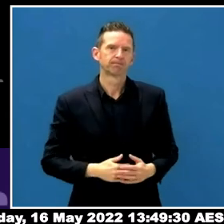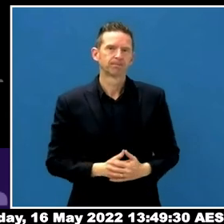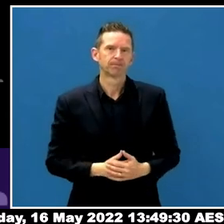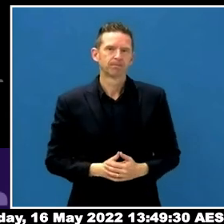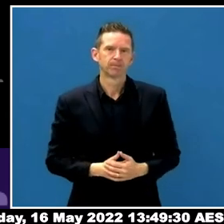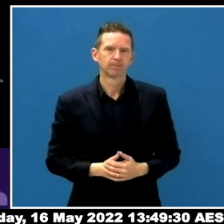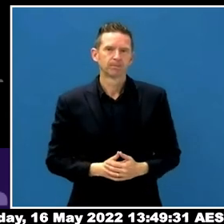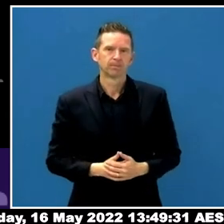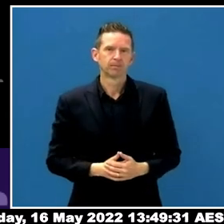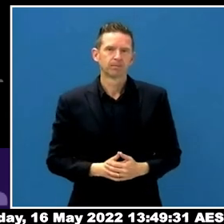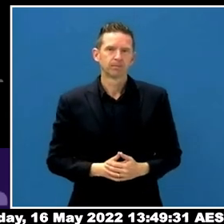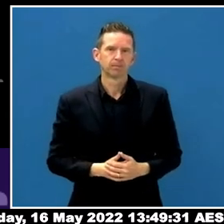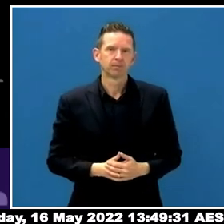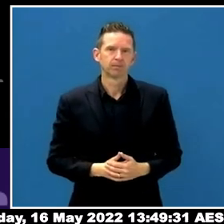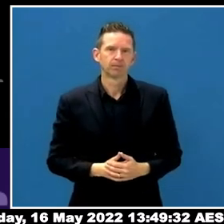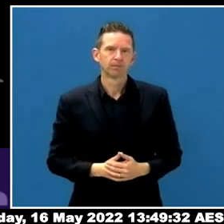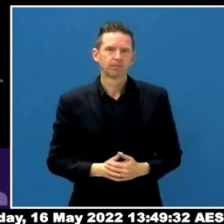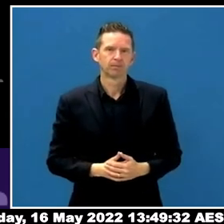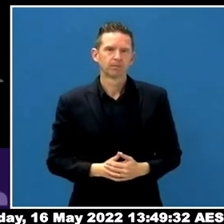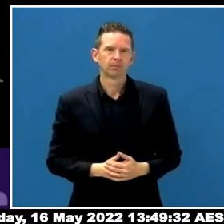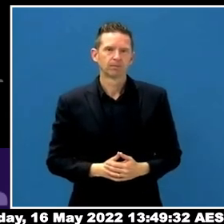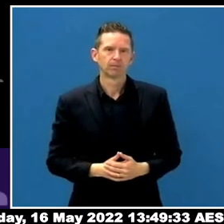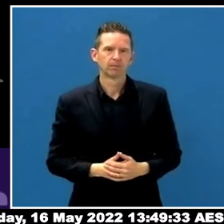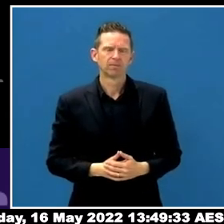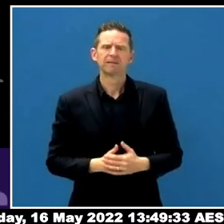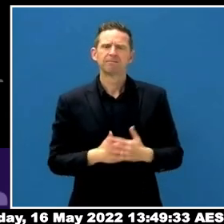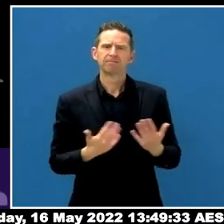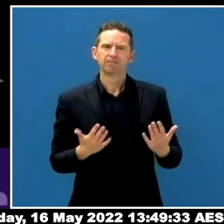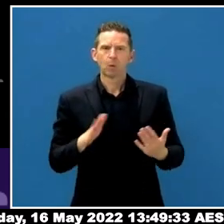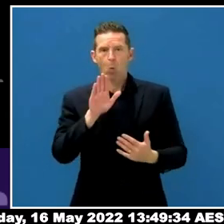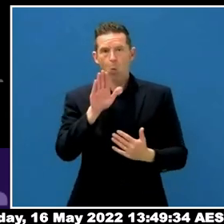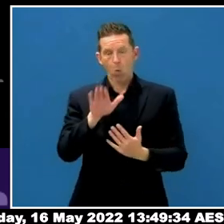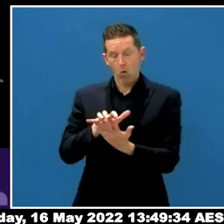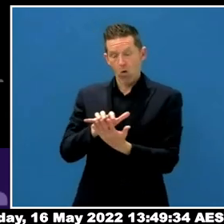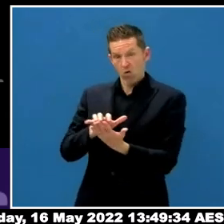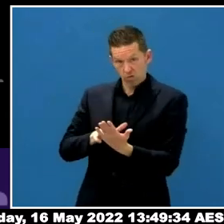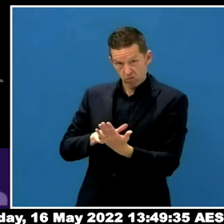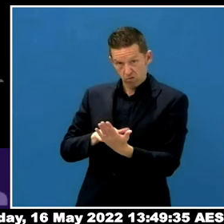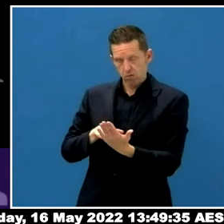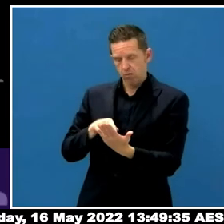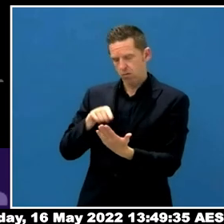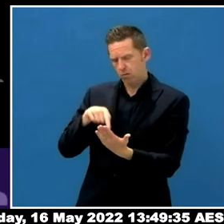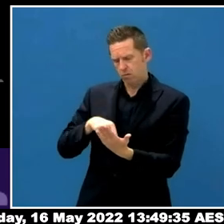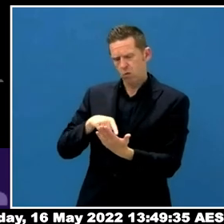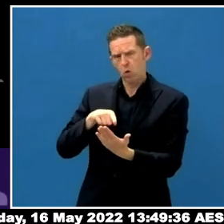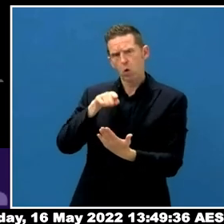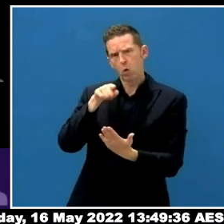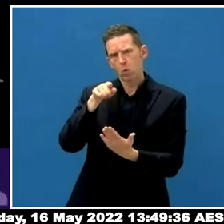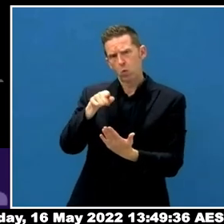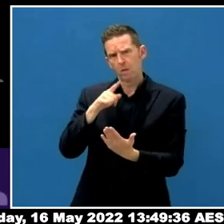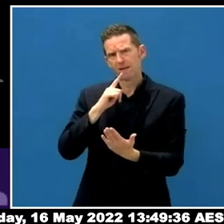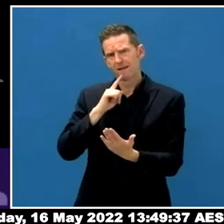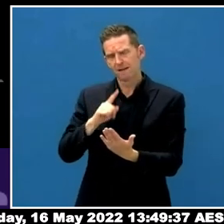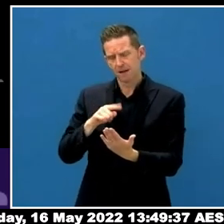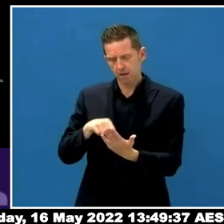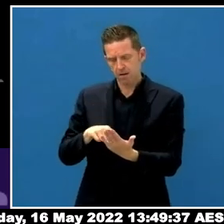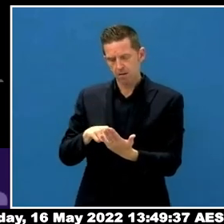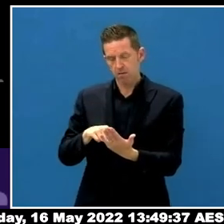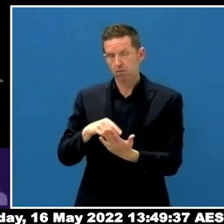In your statement you refer to - you describe, and it is 2019, 2020, Afford